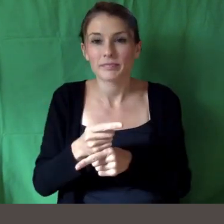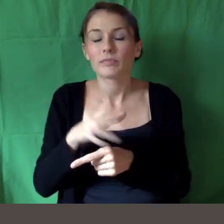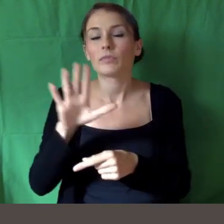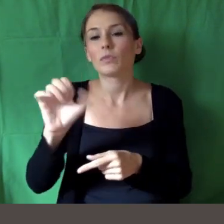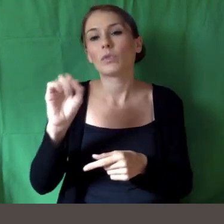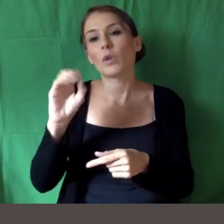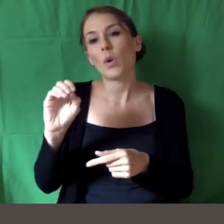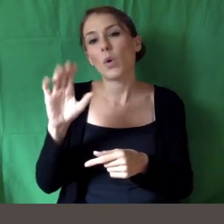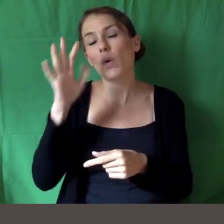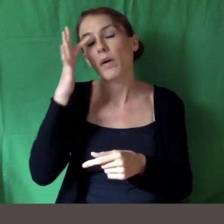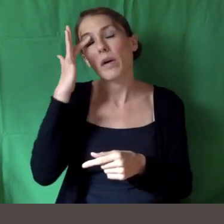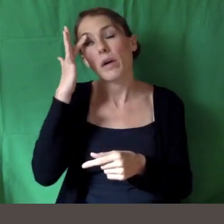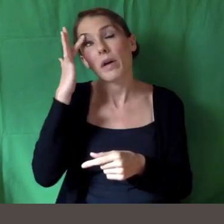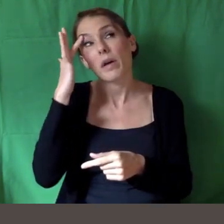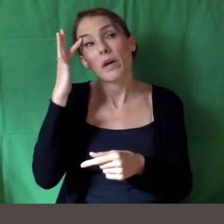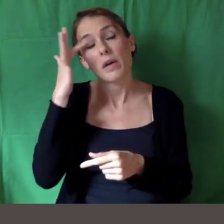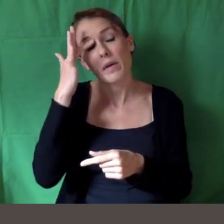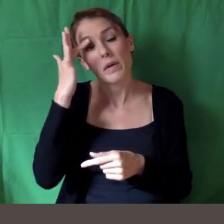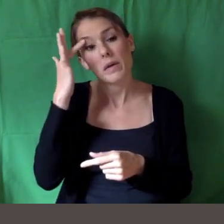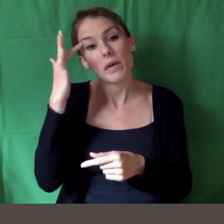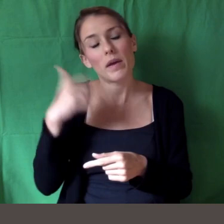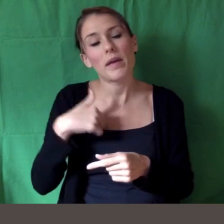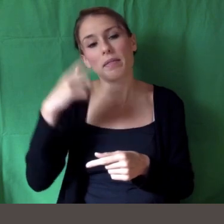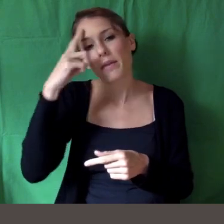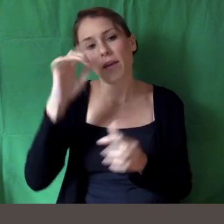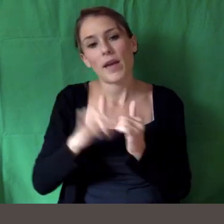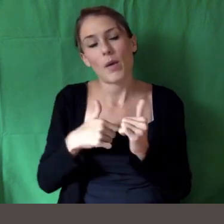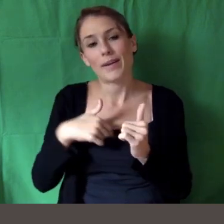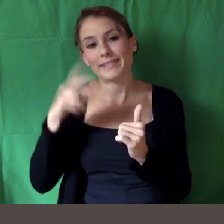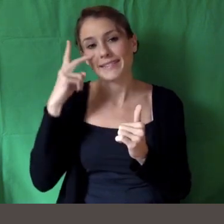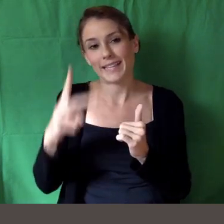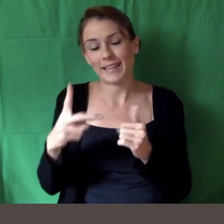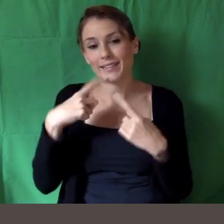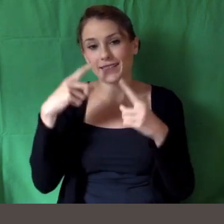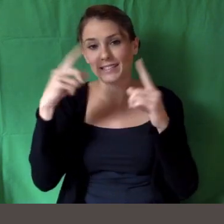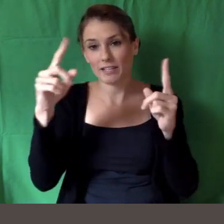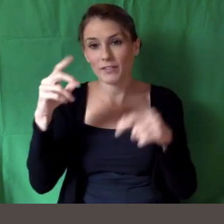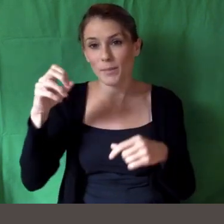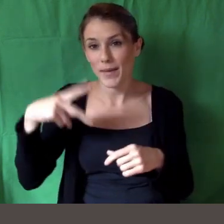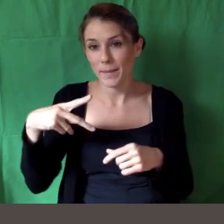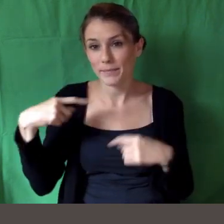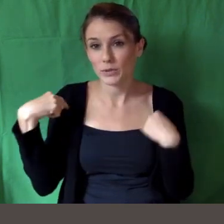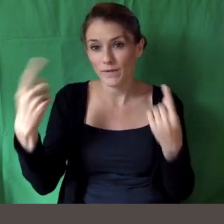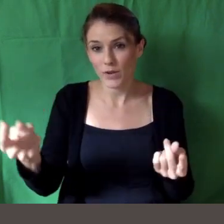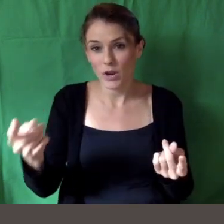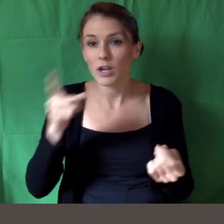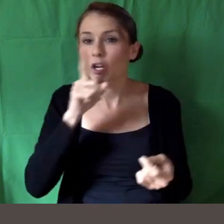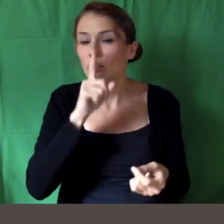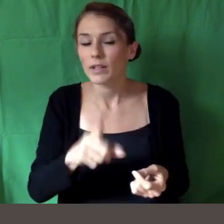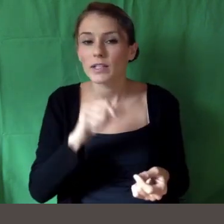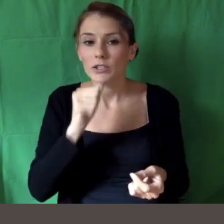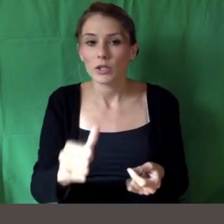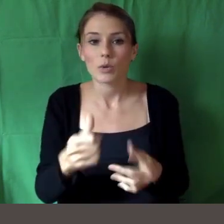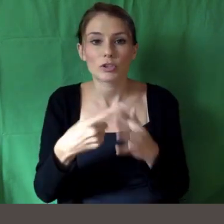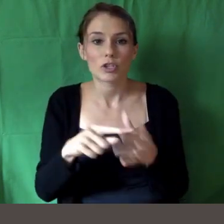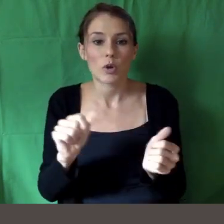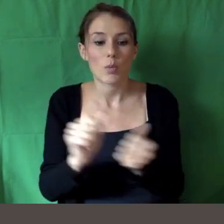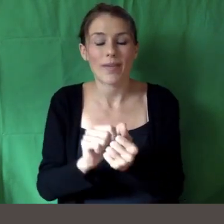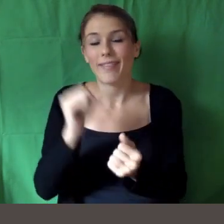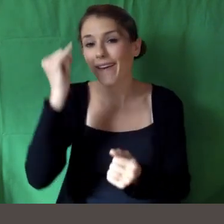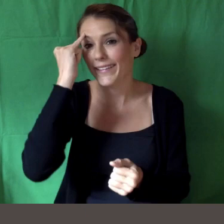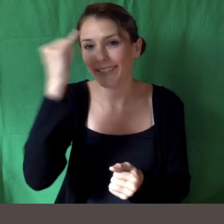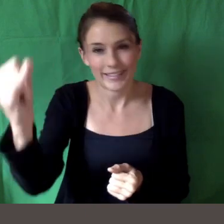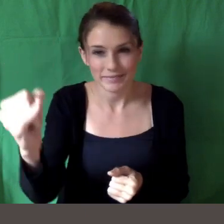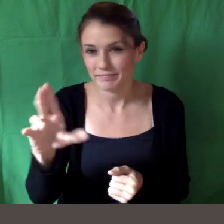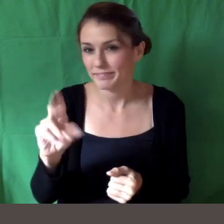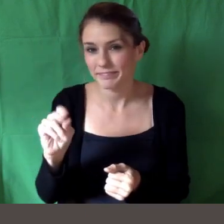I think the way I see it, the successful PEPs so far, they don't really start with an idea.